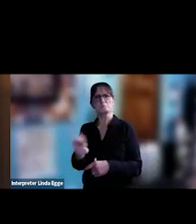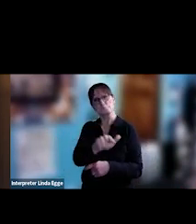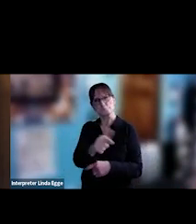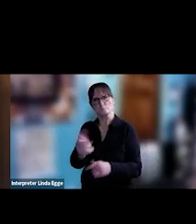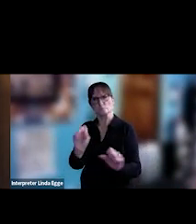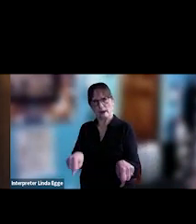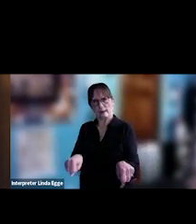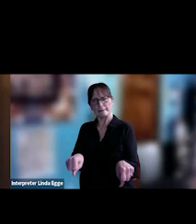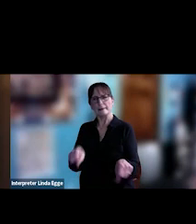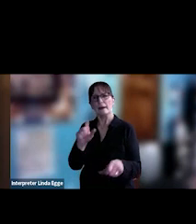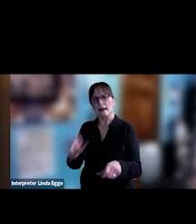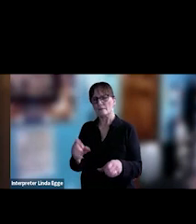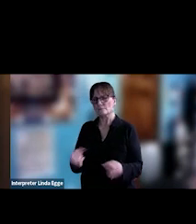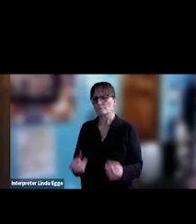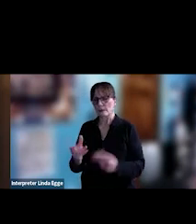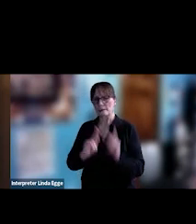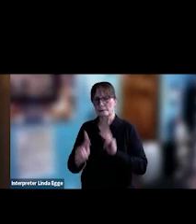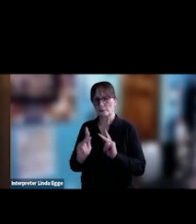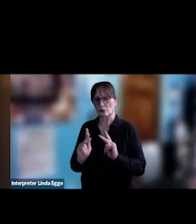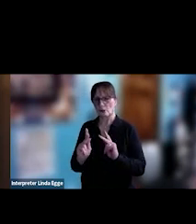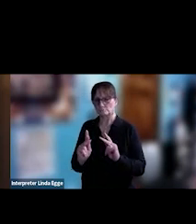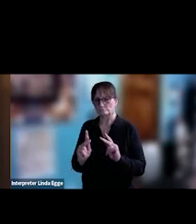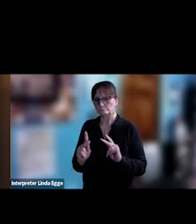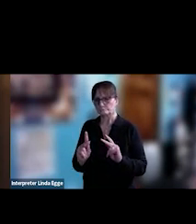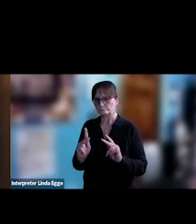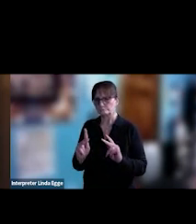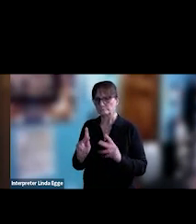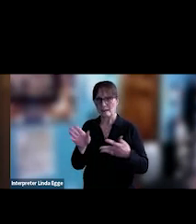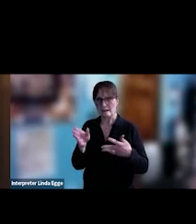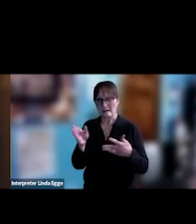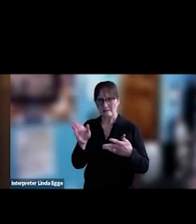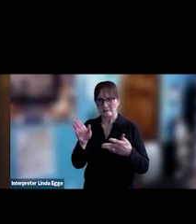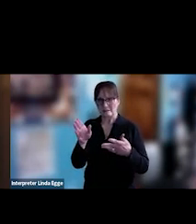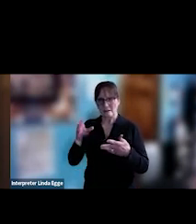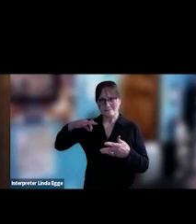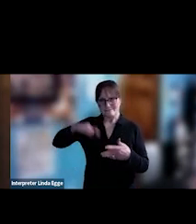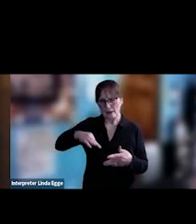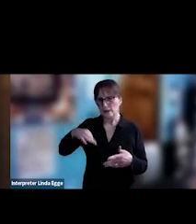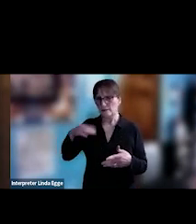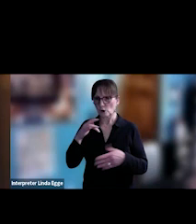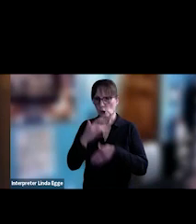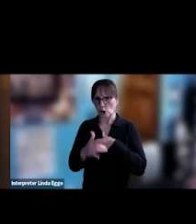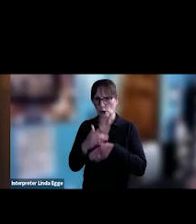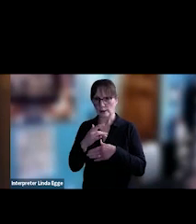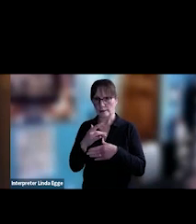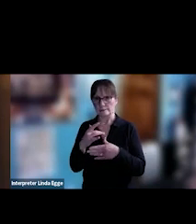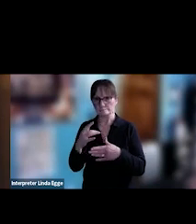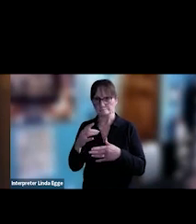And for many people, filing for early retirement can provide income while they are going through